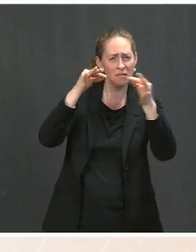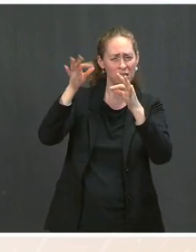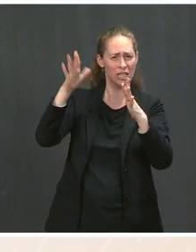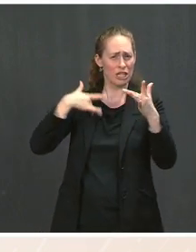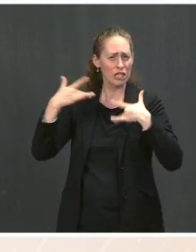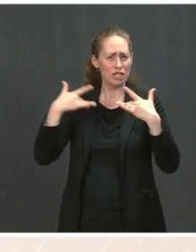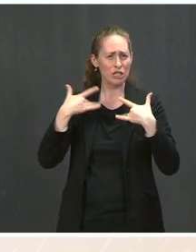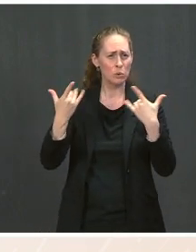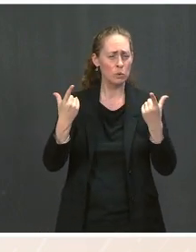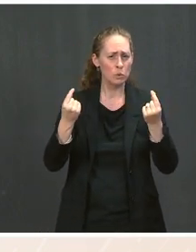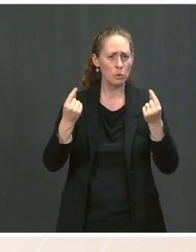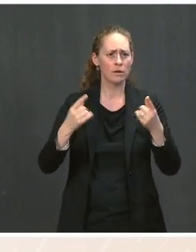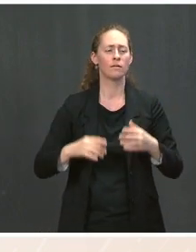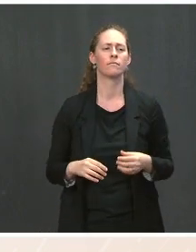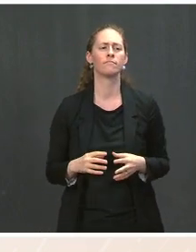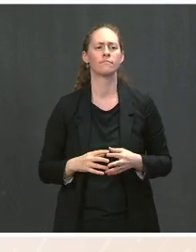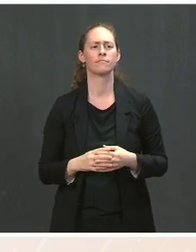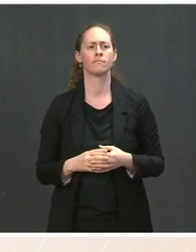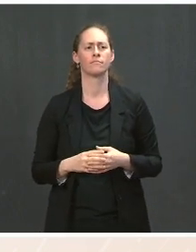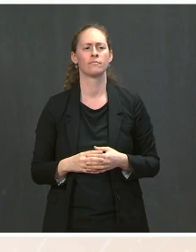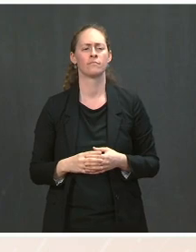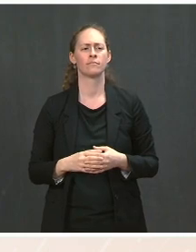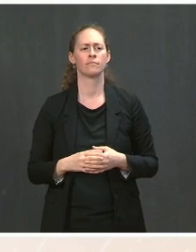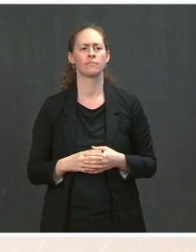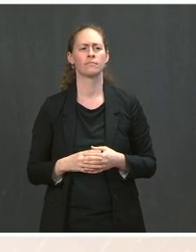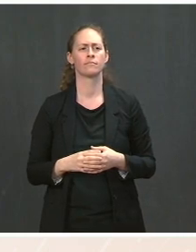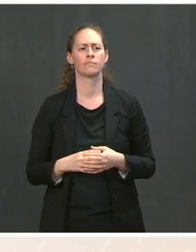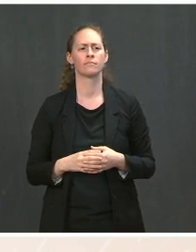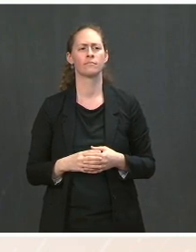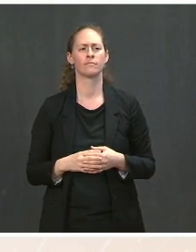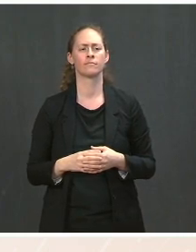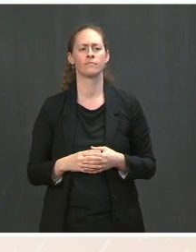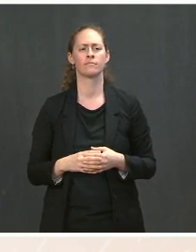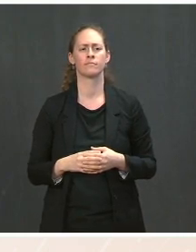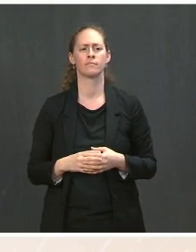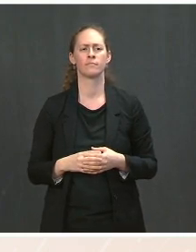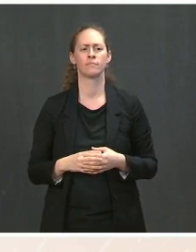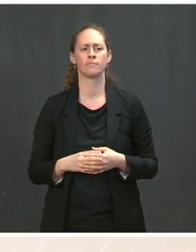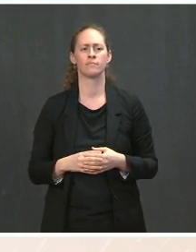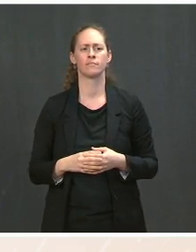of course, that's made in part -- or the recommendations by ONDCP and the Department of Justice.